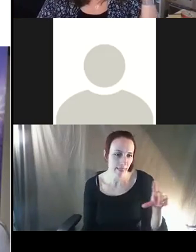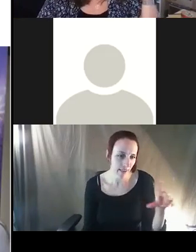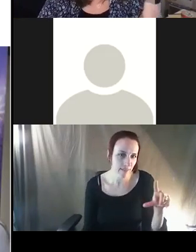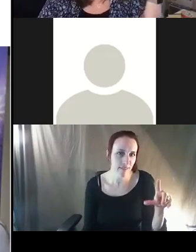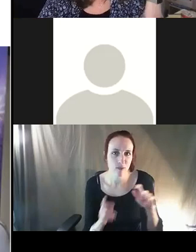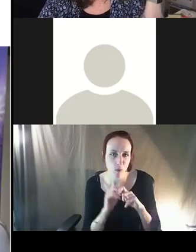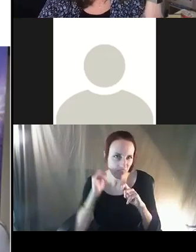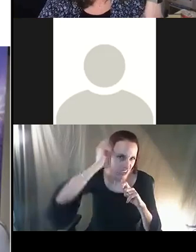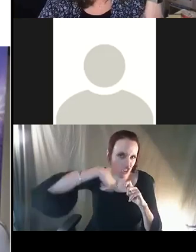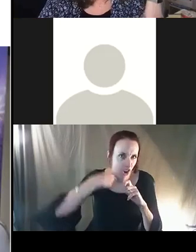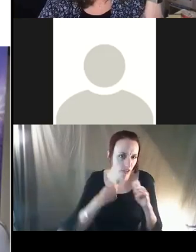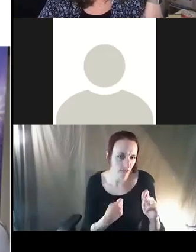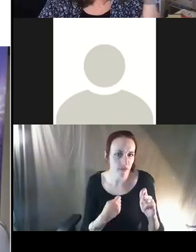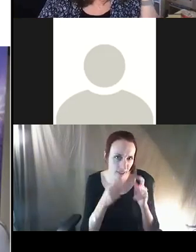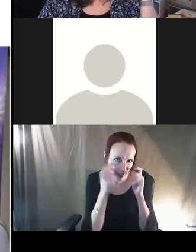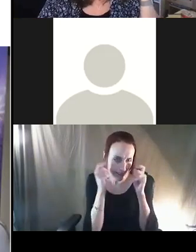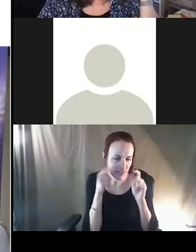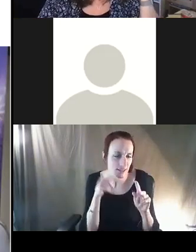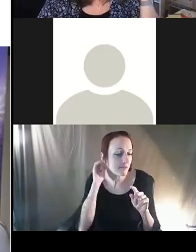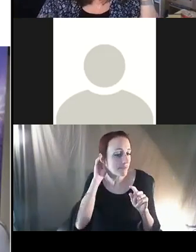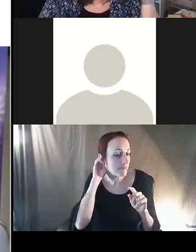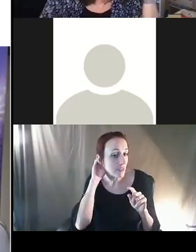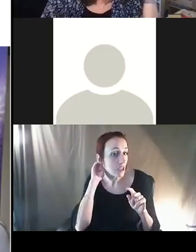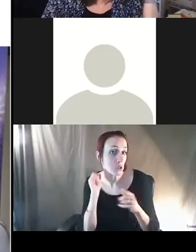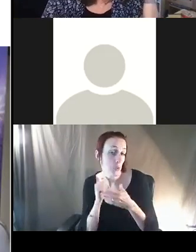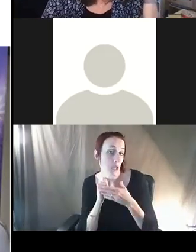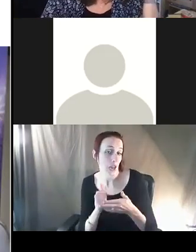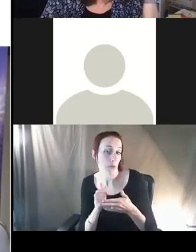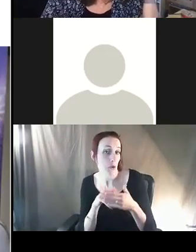We can help you into this group.